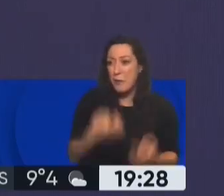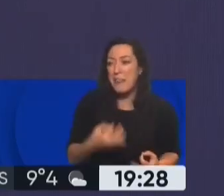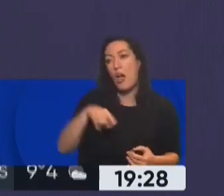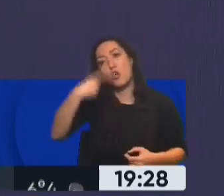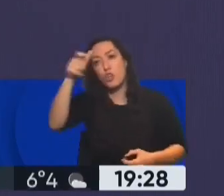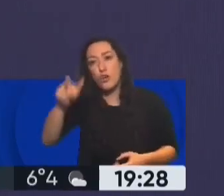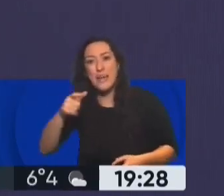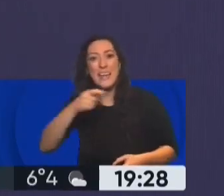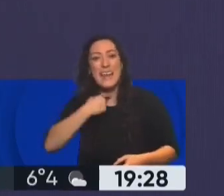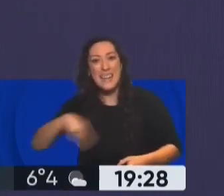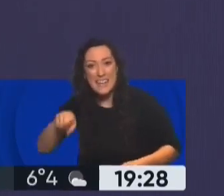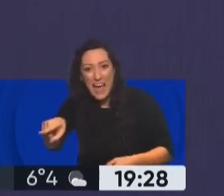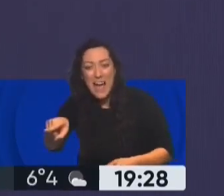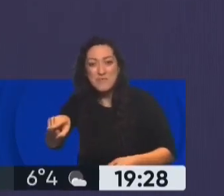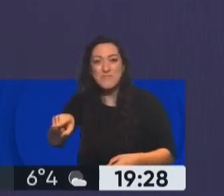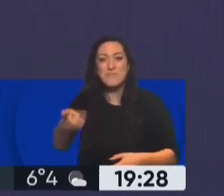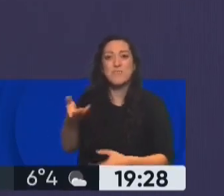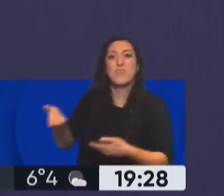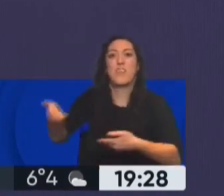That is, and that is how money peels.